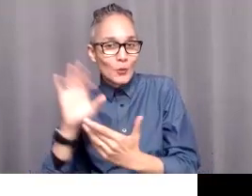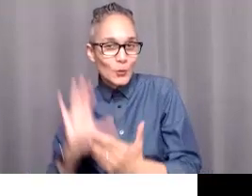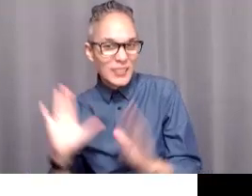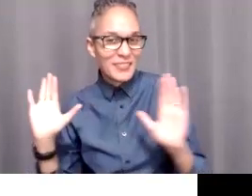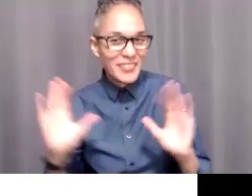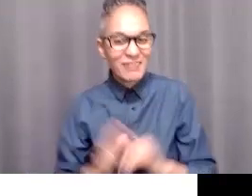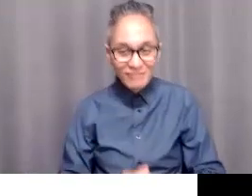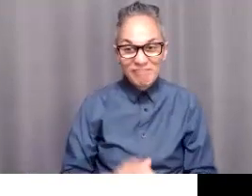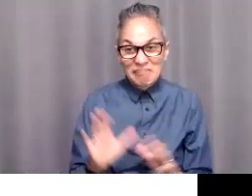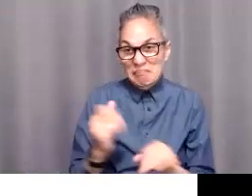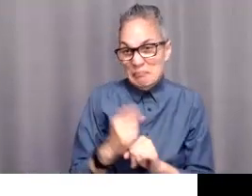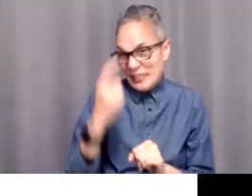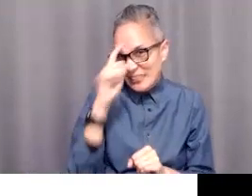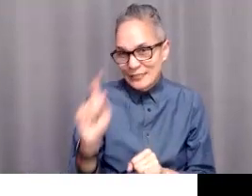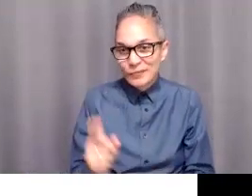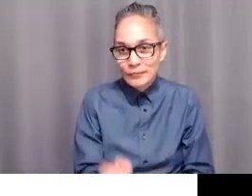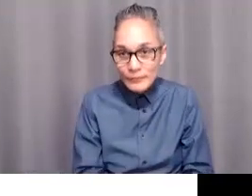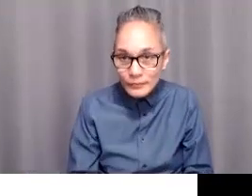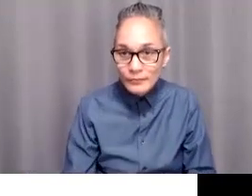Does that make sense Jeanice?